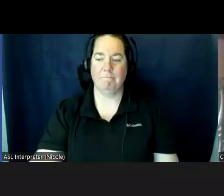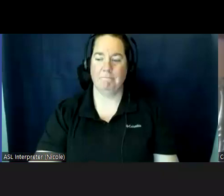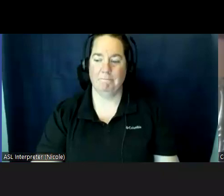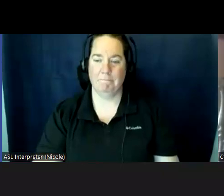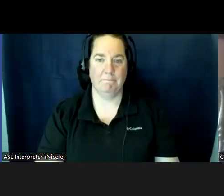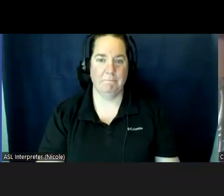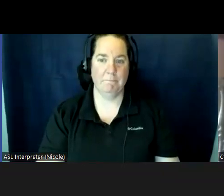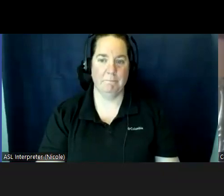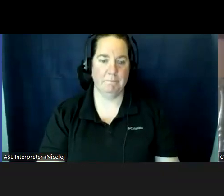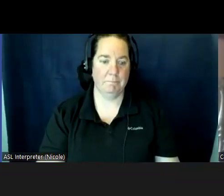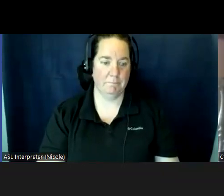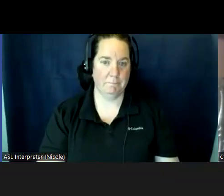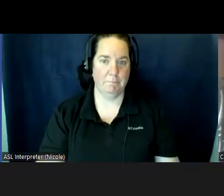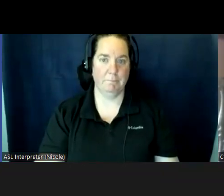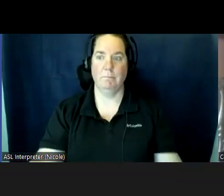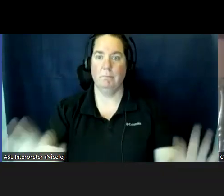I think our chat is quiet.